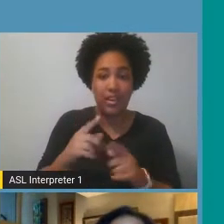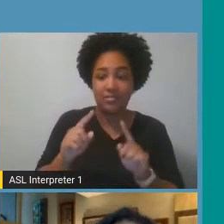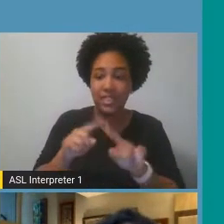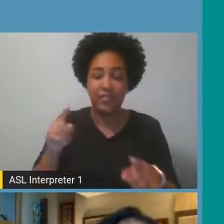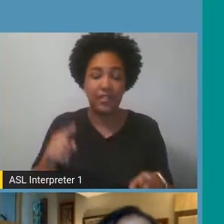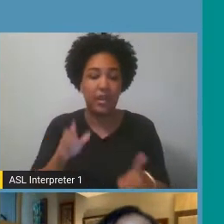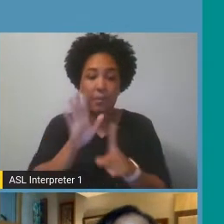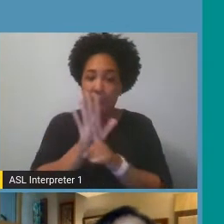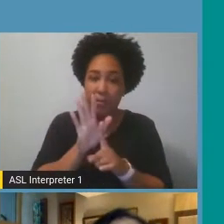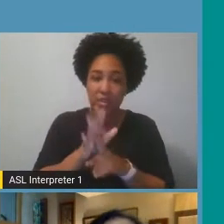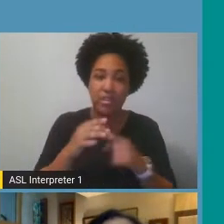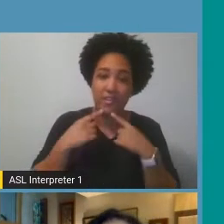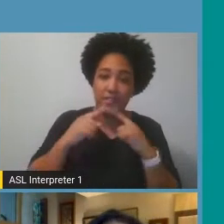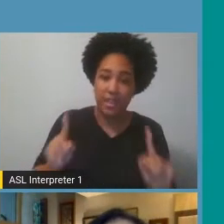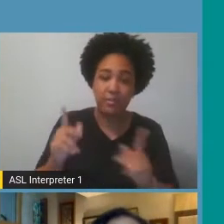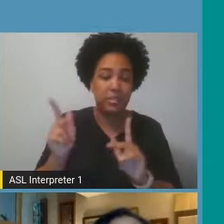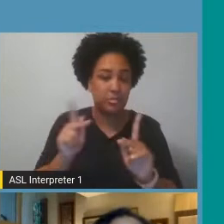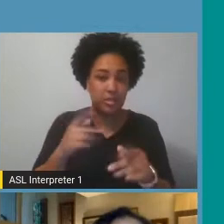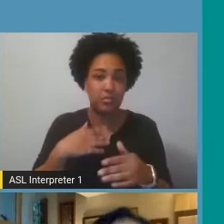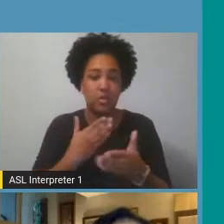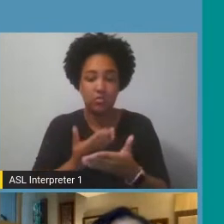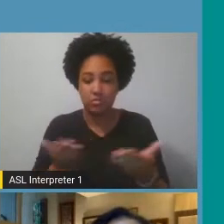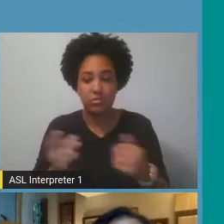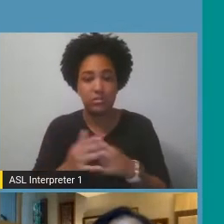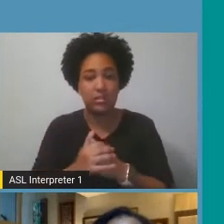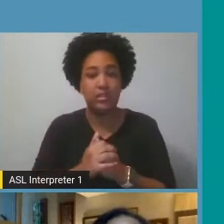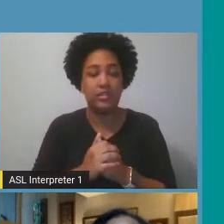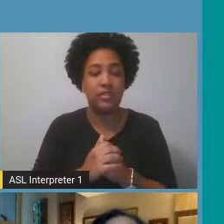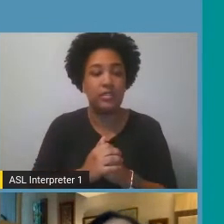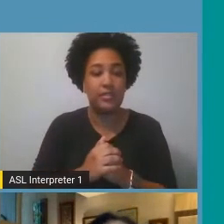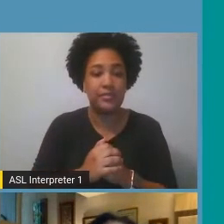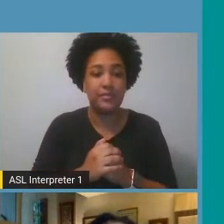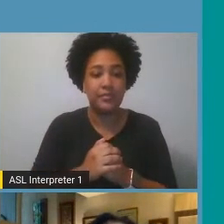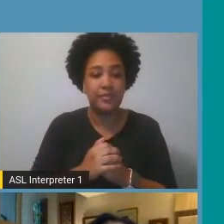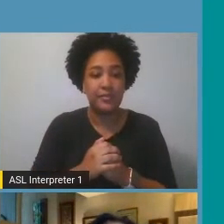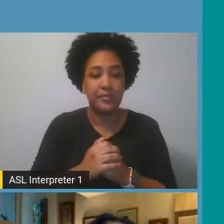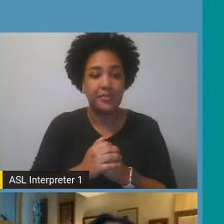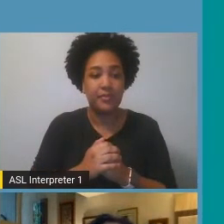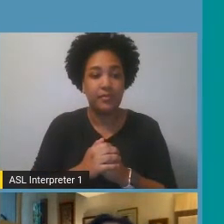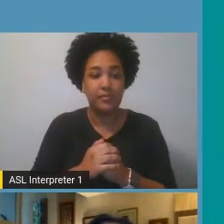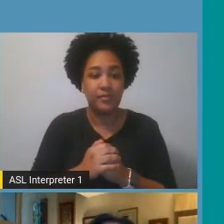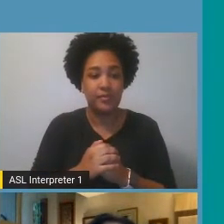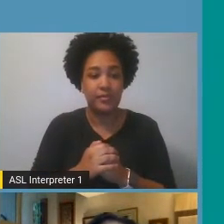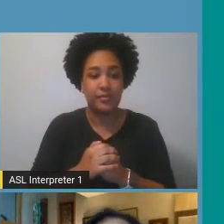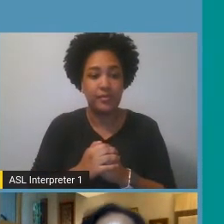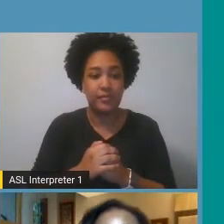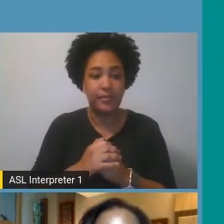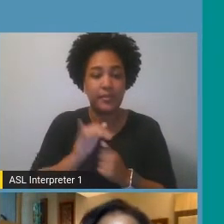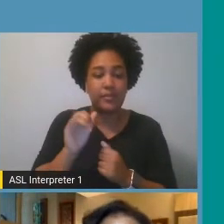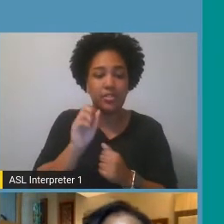uplifting depiction of African-American life and history. The Johnson publishing company ran into